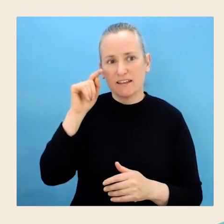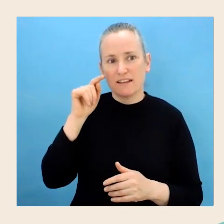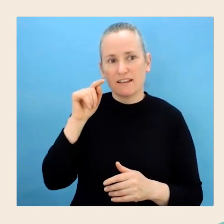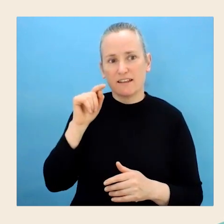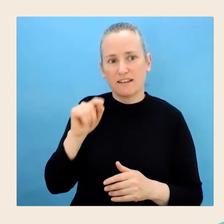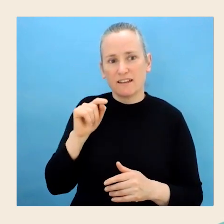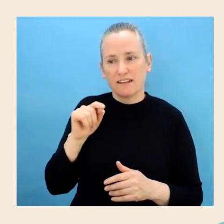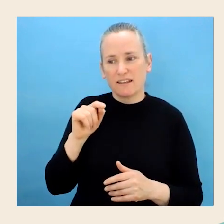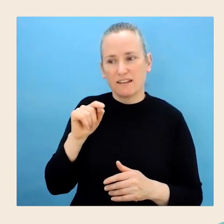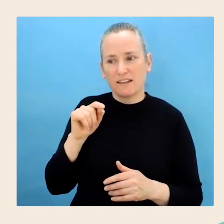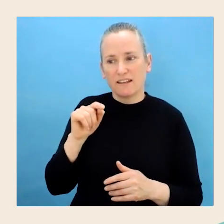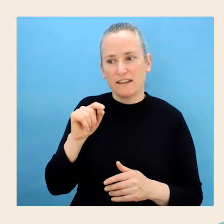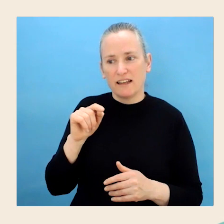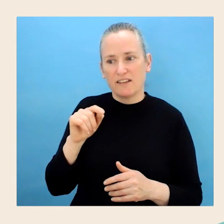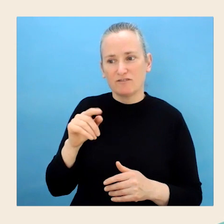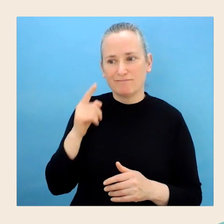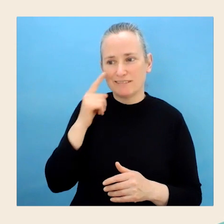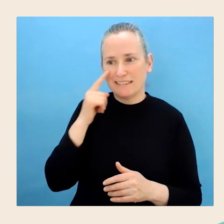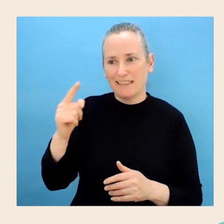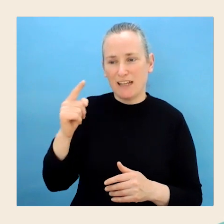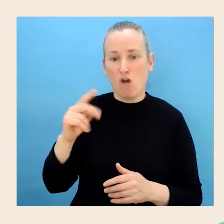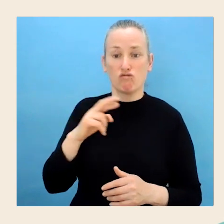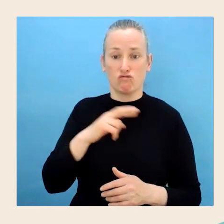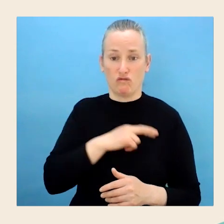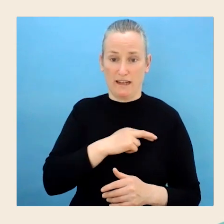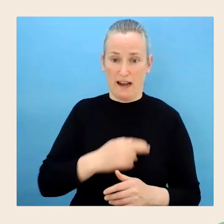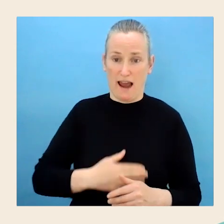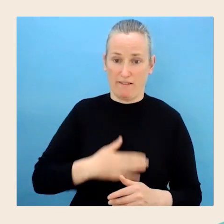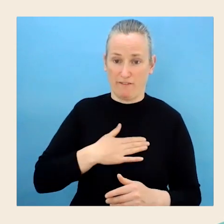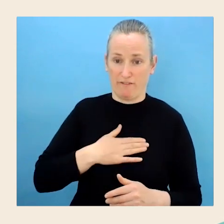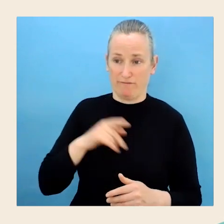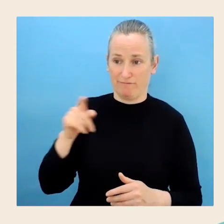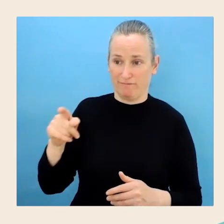of what a disability experience is like.